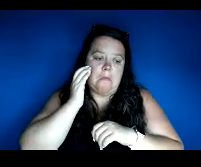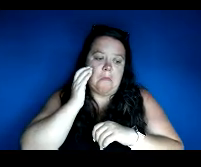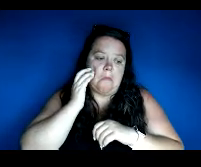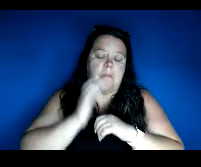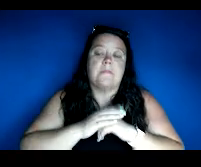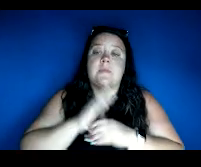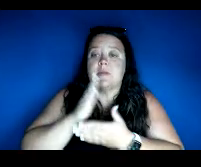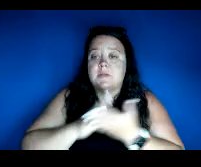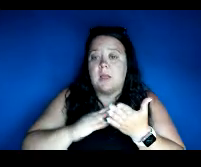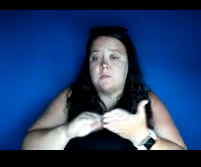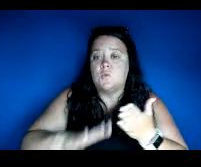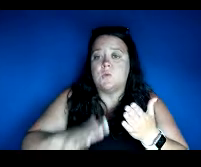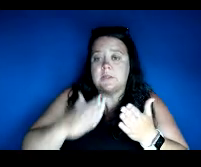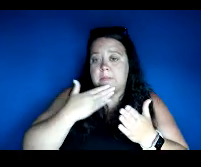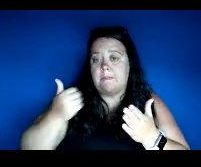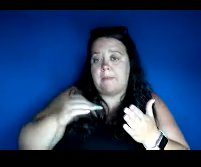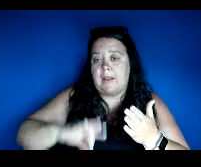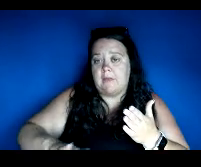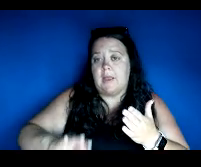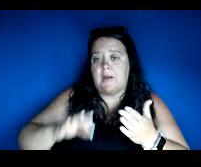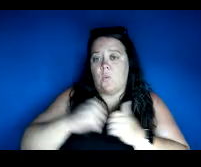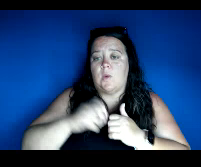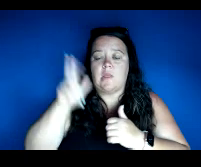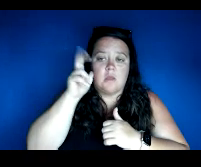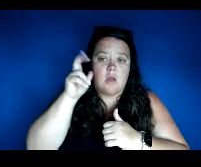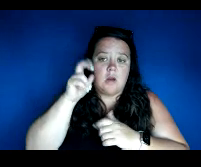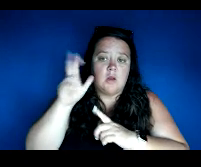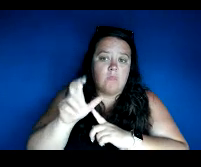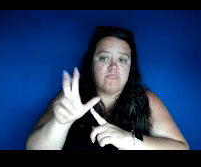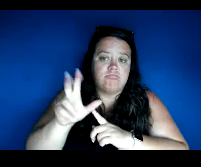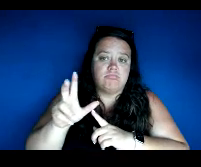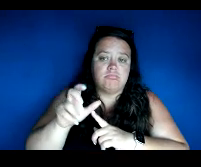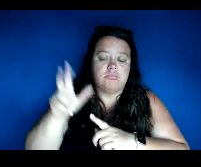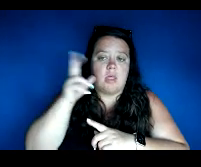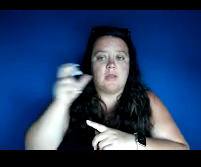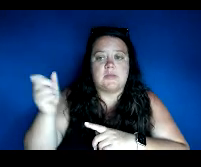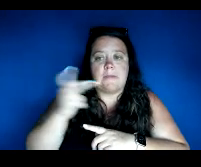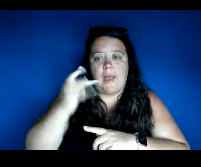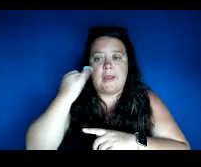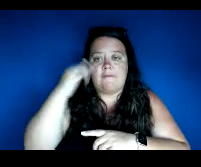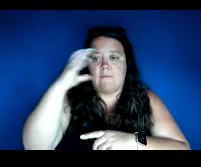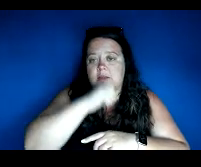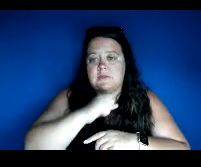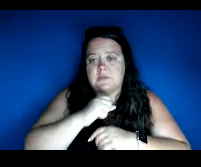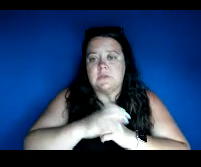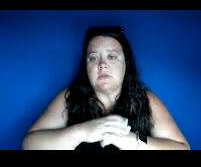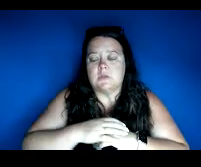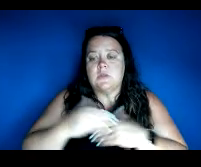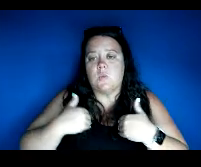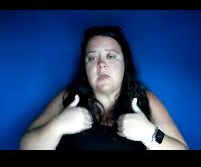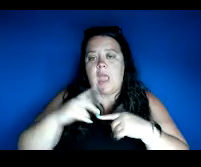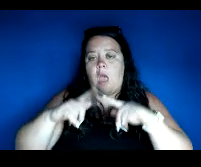being able to record a lecture, so they can listen back in case they missed information, things like that. So we do have a sort of a variety